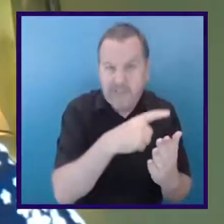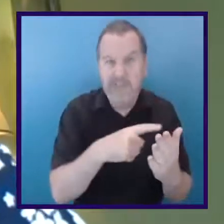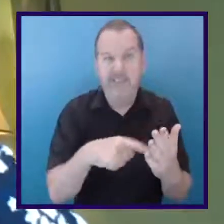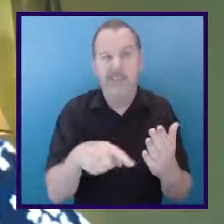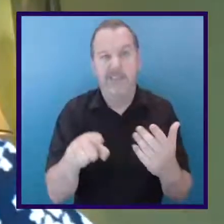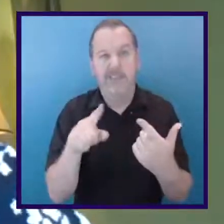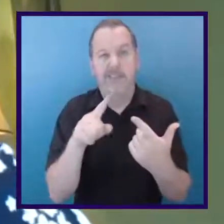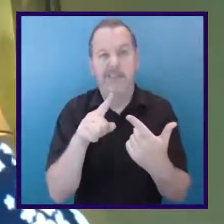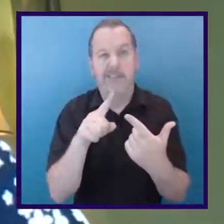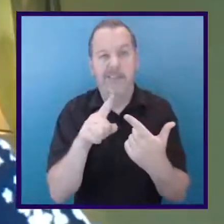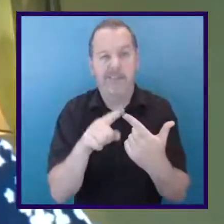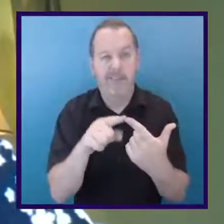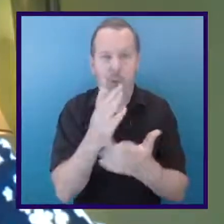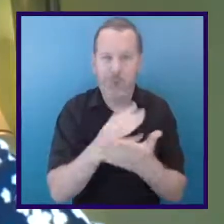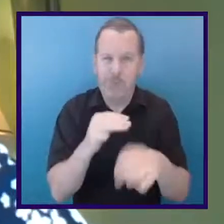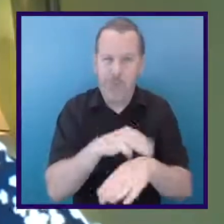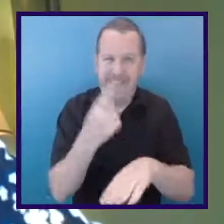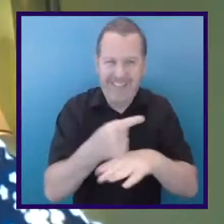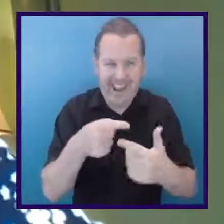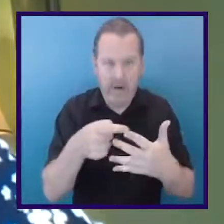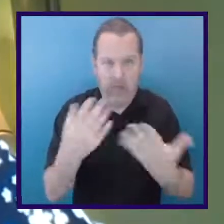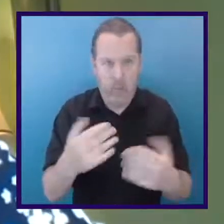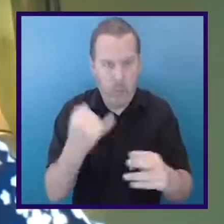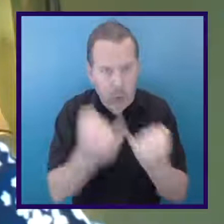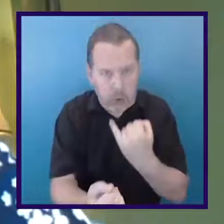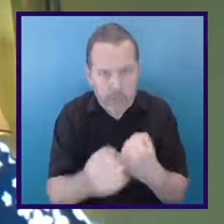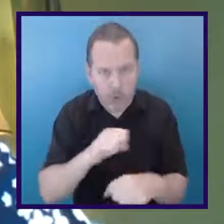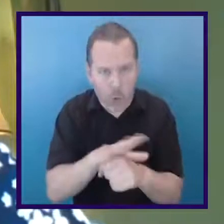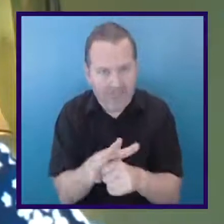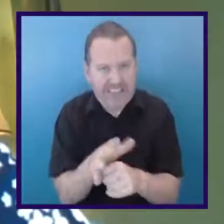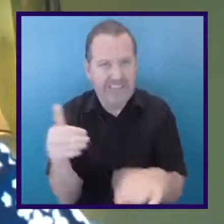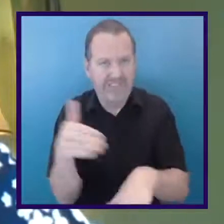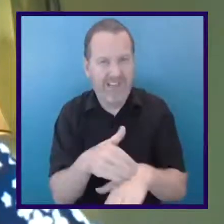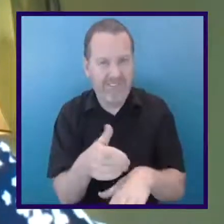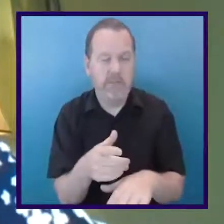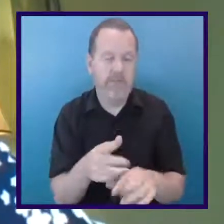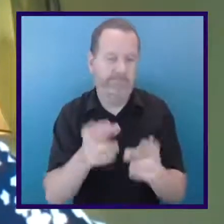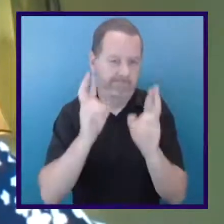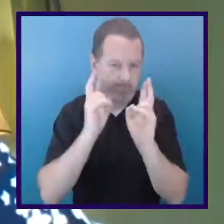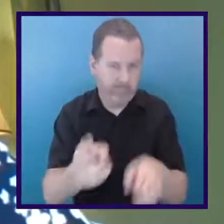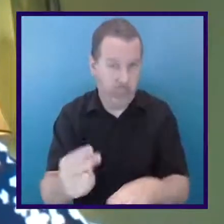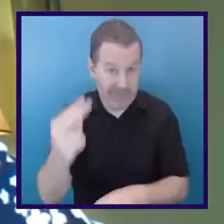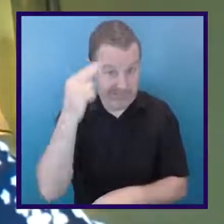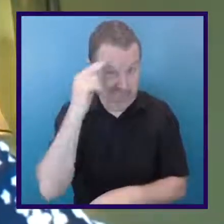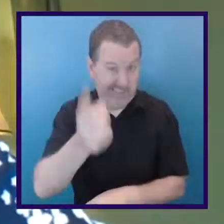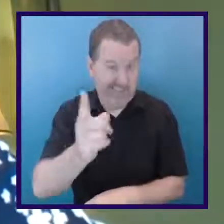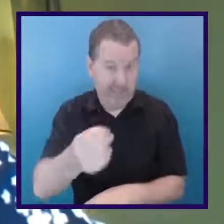issues that have been exacerbated by COVID. And take your point entirely though it's very important point, around the oral being the